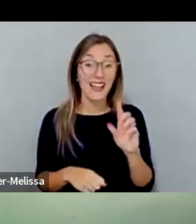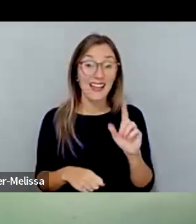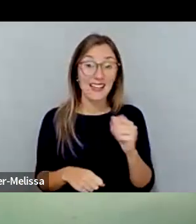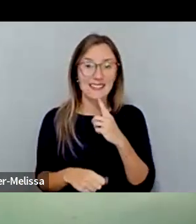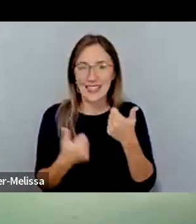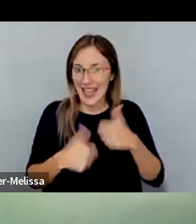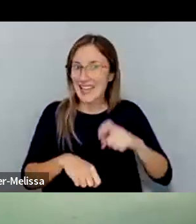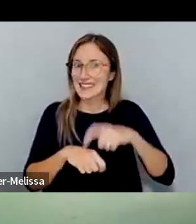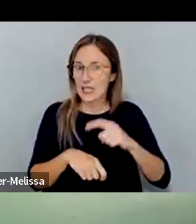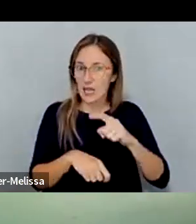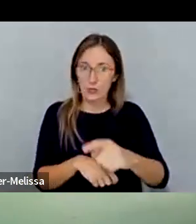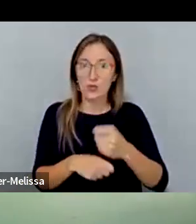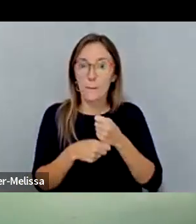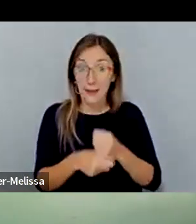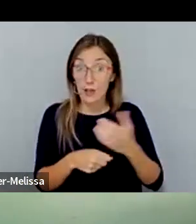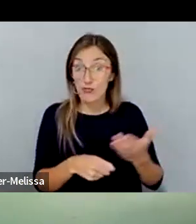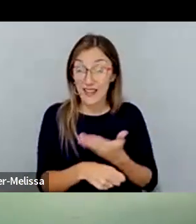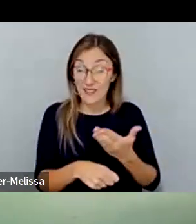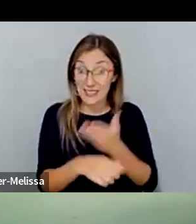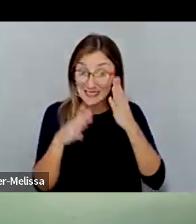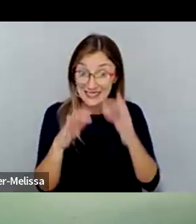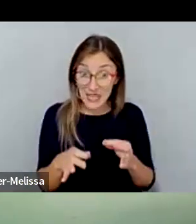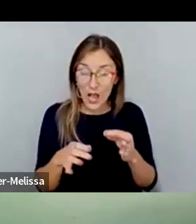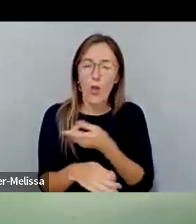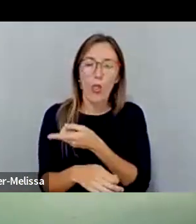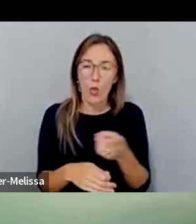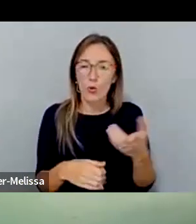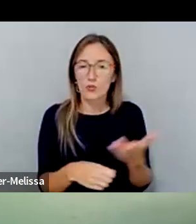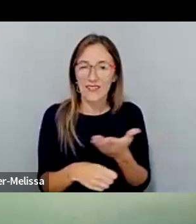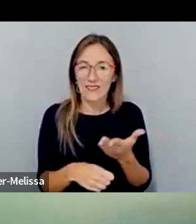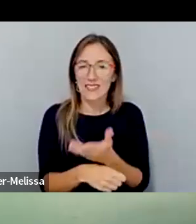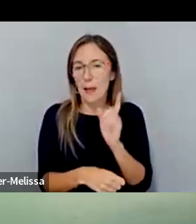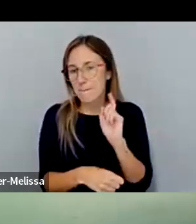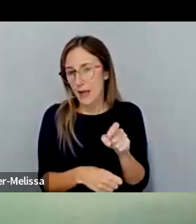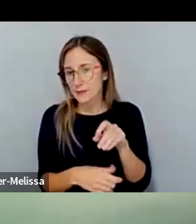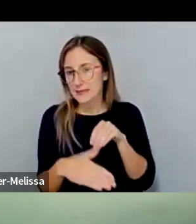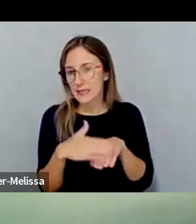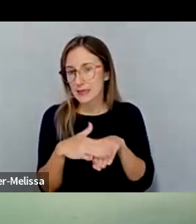are not doing that. As my good friend, I believe Jordan said, they made a